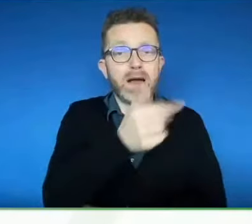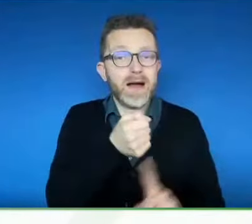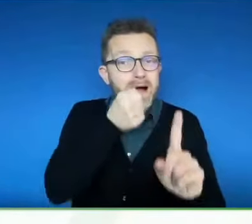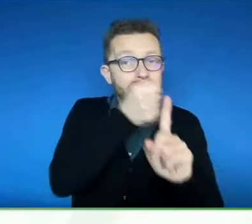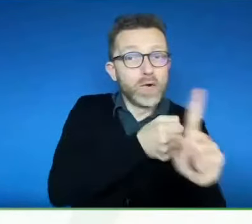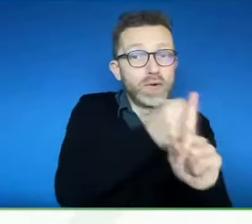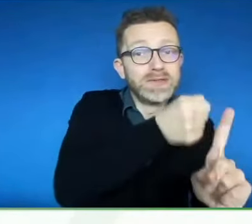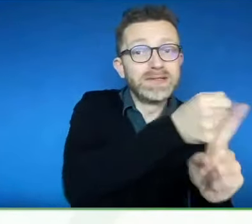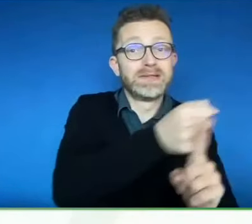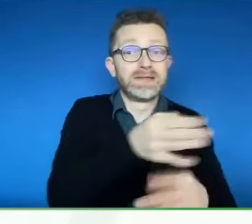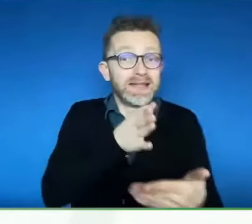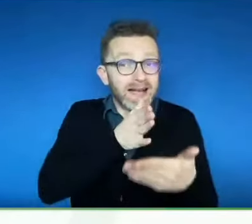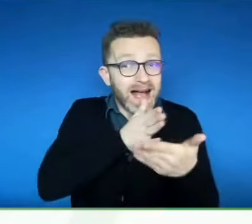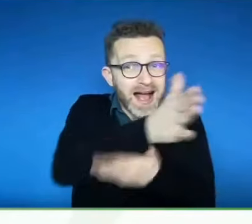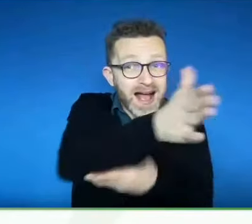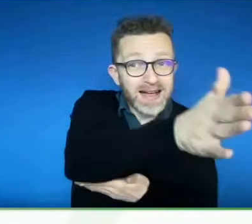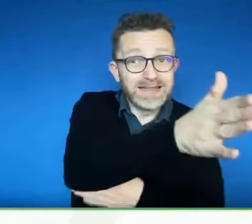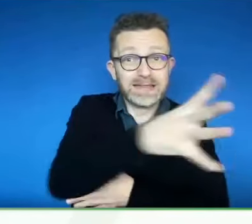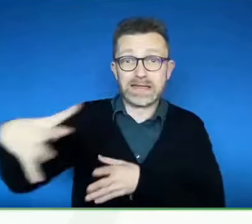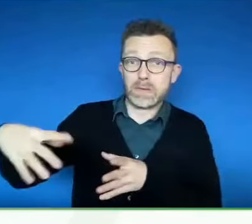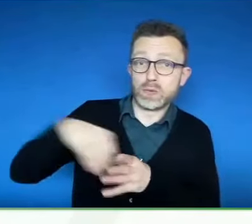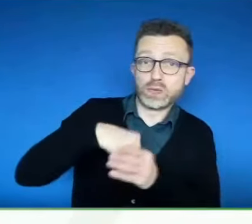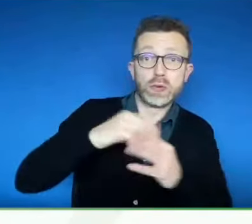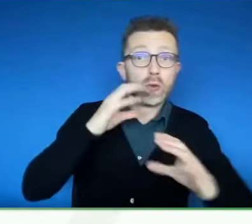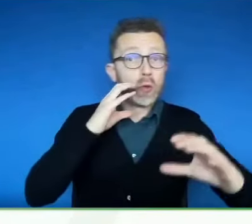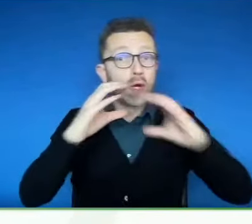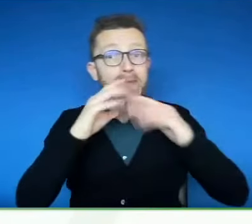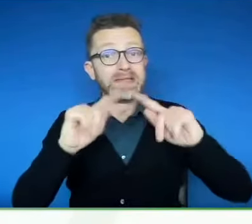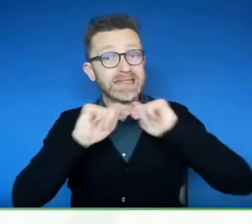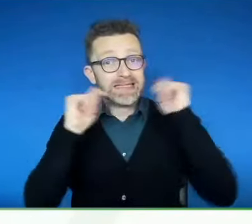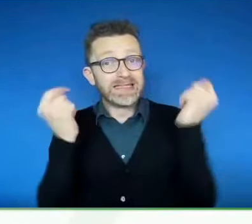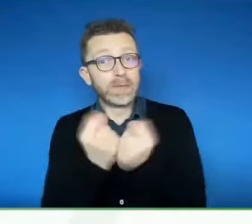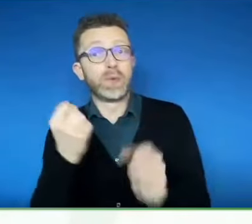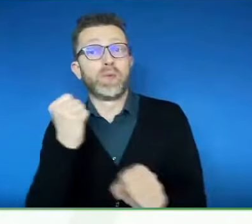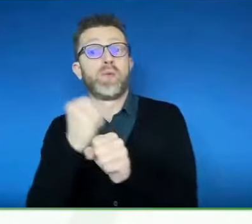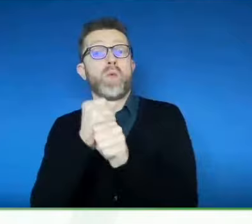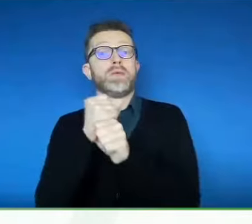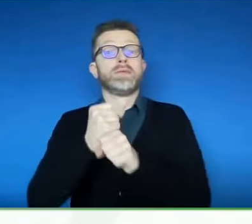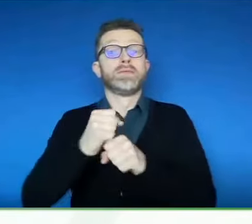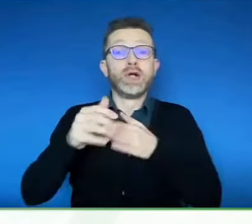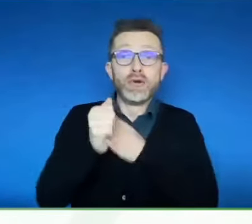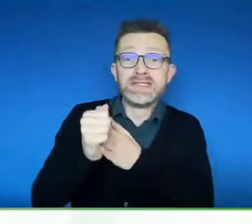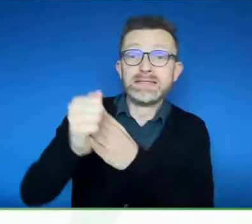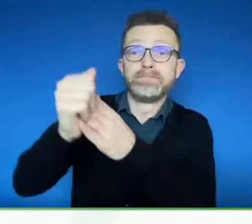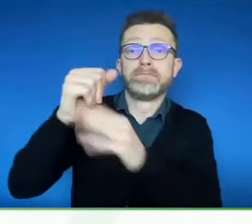and by including them and including the profiles, we kept their voices and needs in the process even if they could not be in the room at the time.